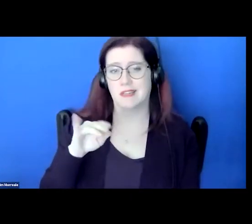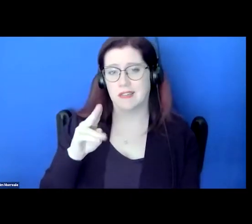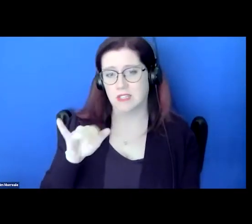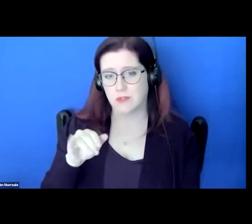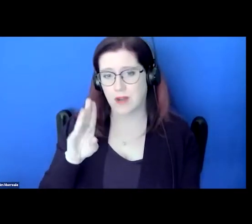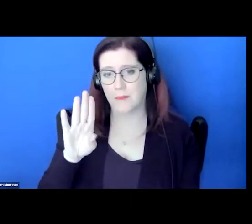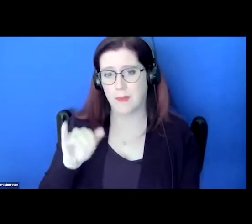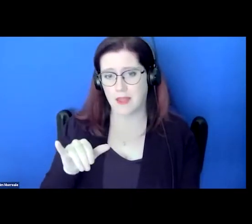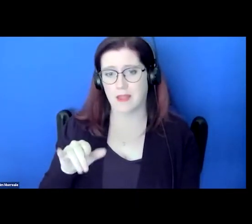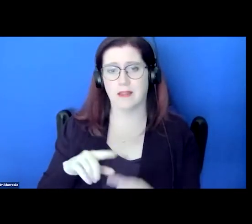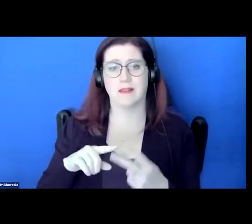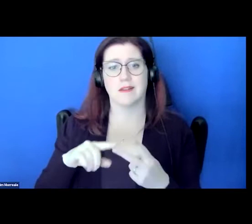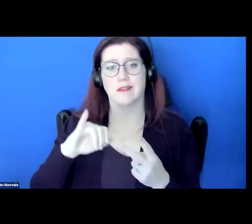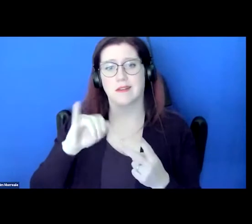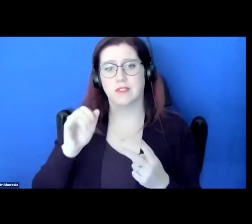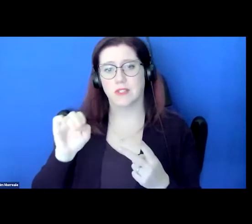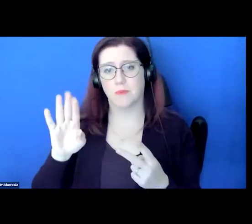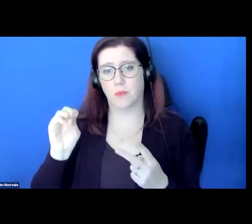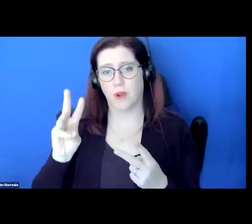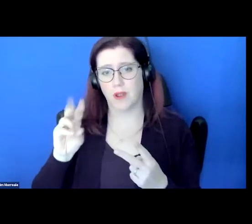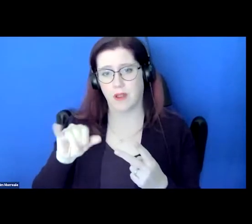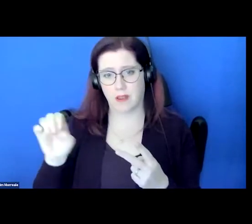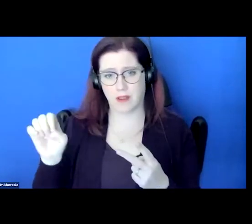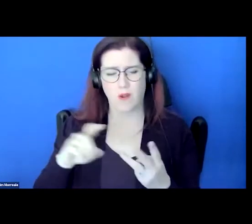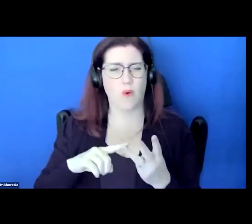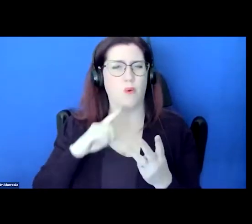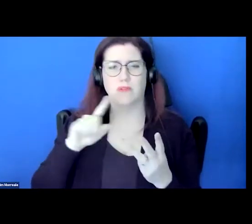or from my Chimnissing first nation, or just first nations.